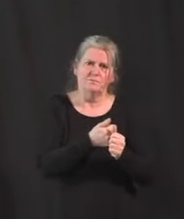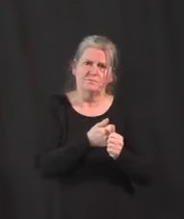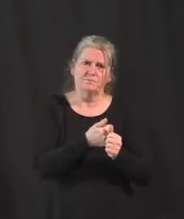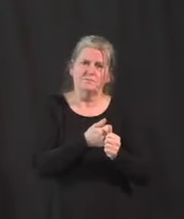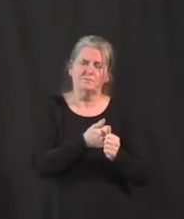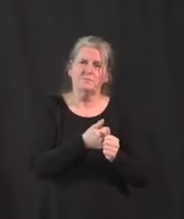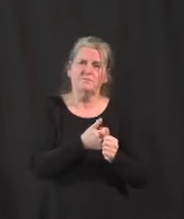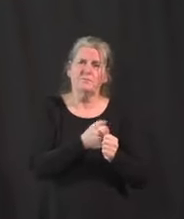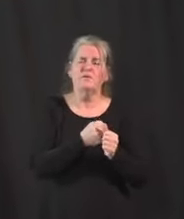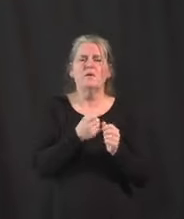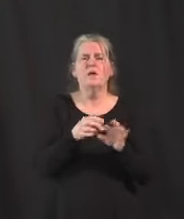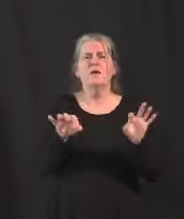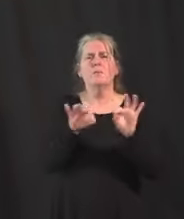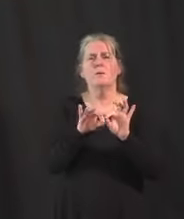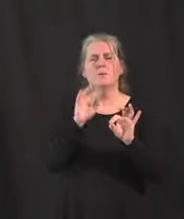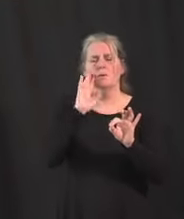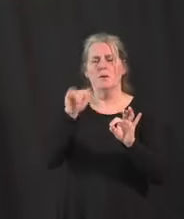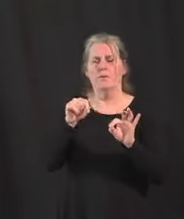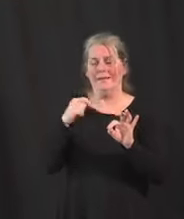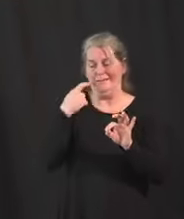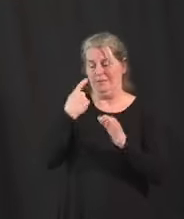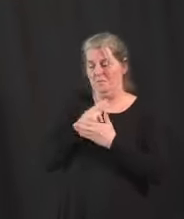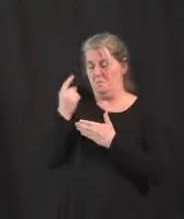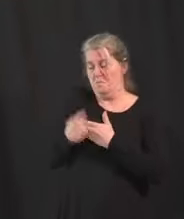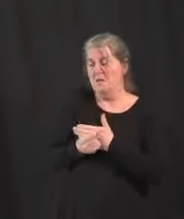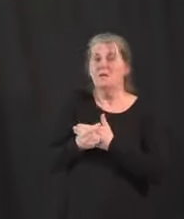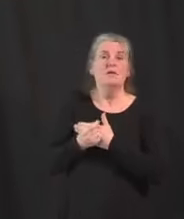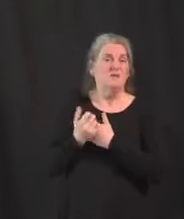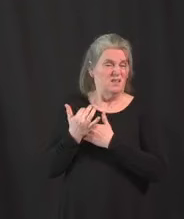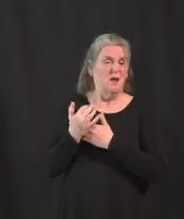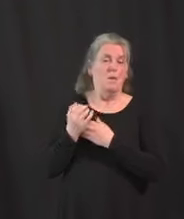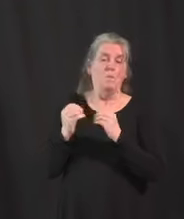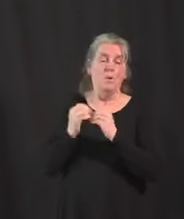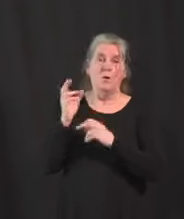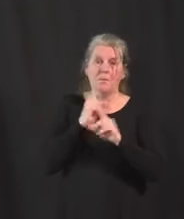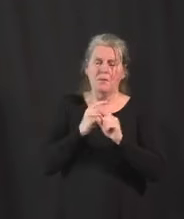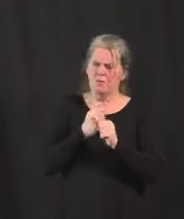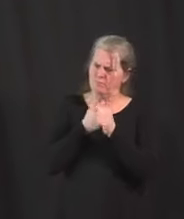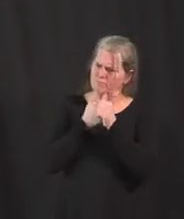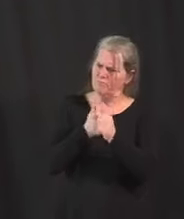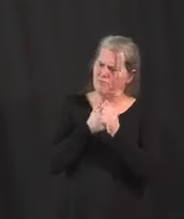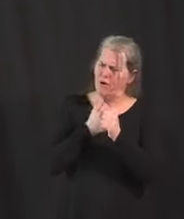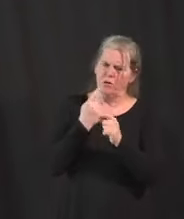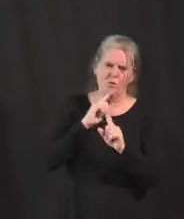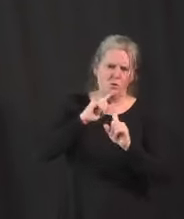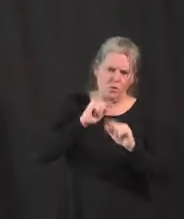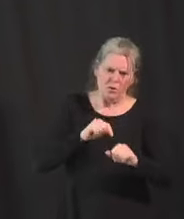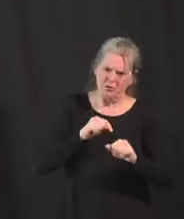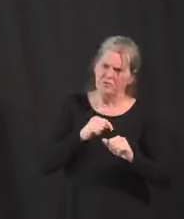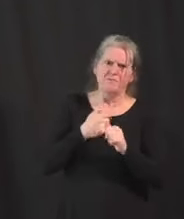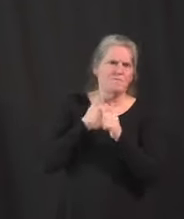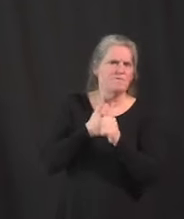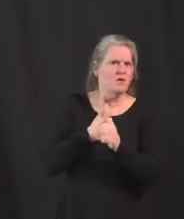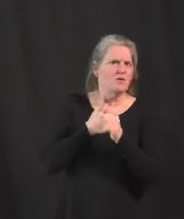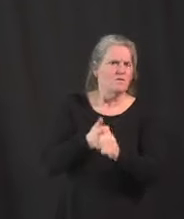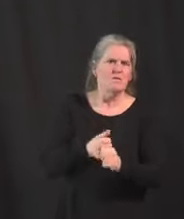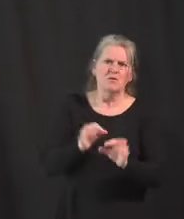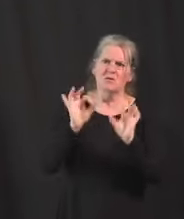ALSO IMPORTANT TO NOTE THAT OVER THIS WEEKEND WE SAW A LOT MORE PEOPLE ABIDING BY THE RULES. THAT'S REALLY GOOD TO SEE.